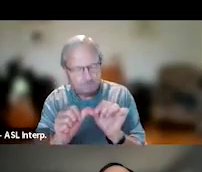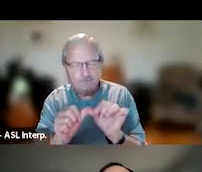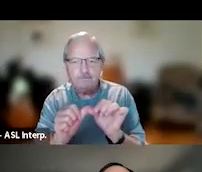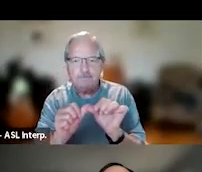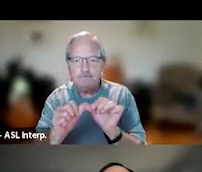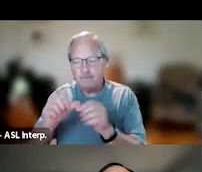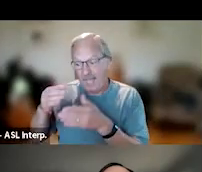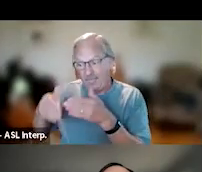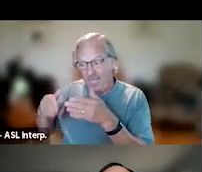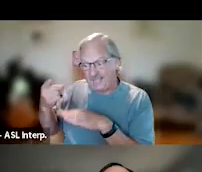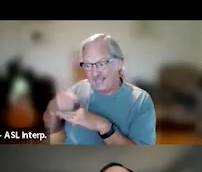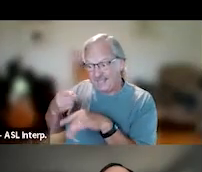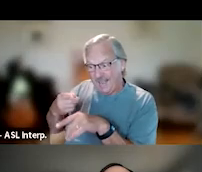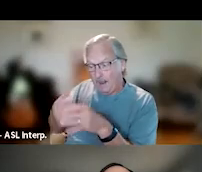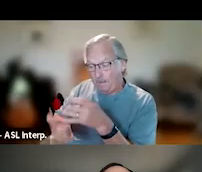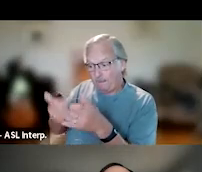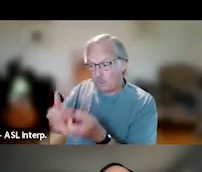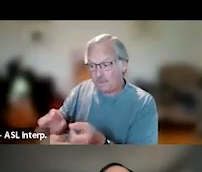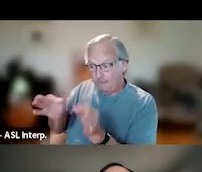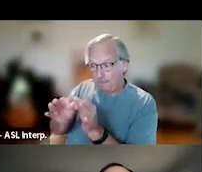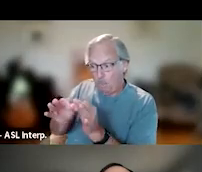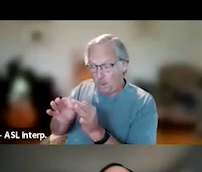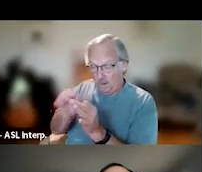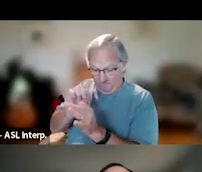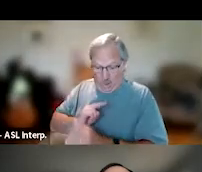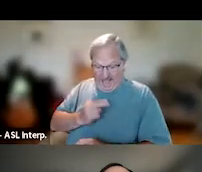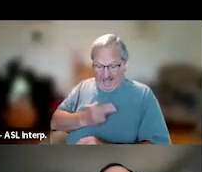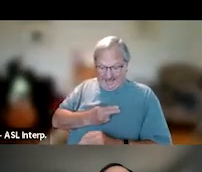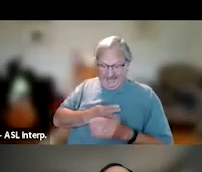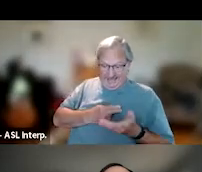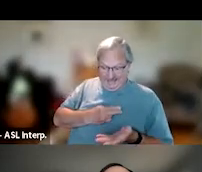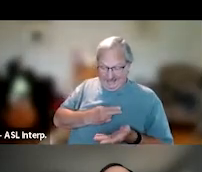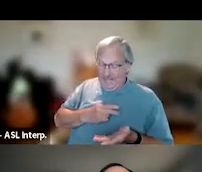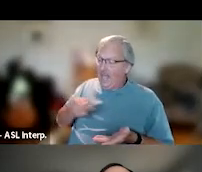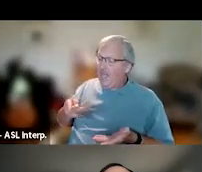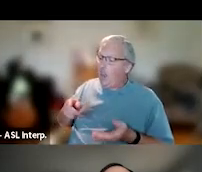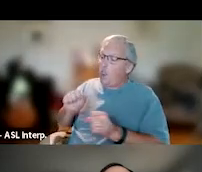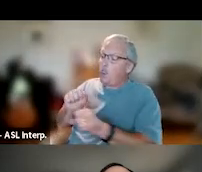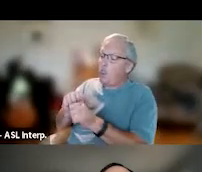the most important thing to us is that this work continues